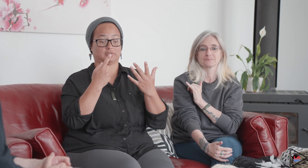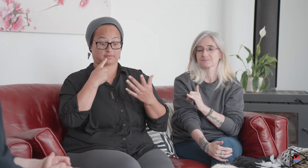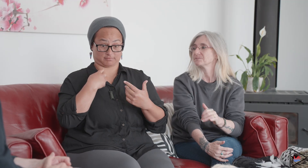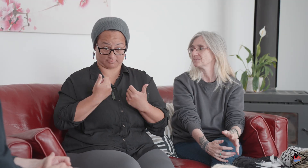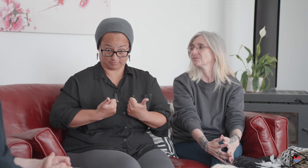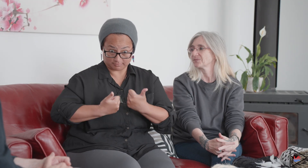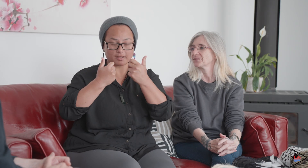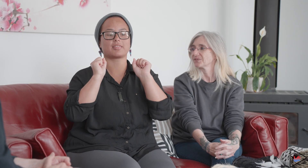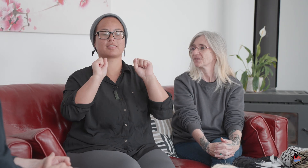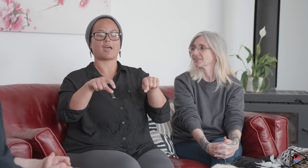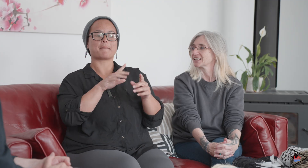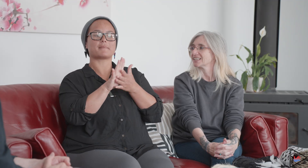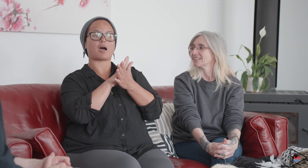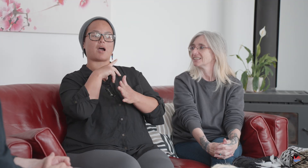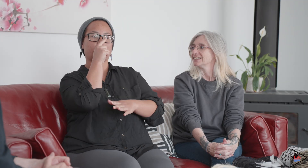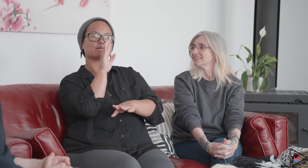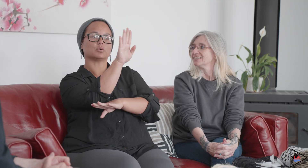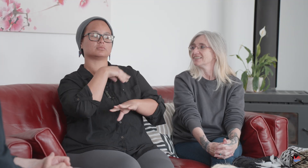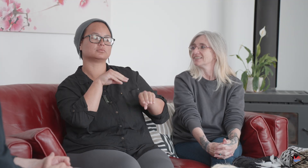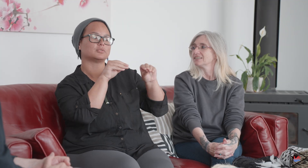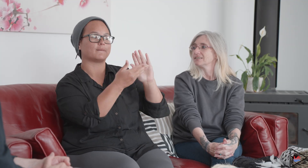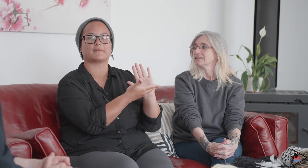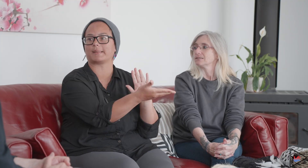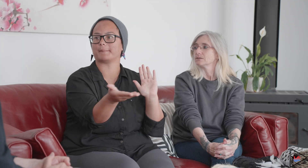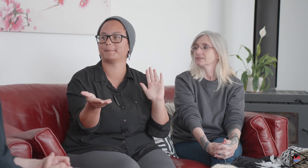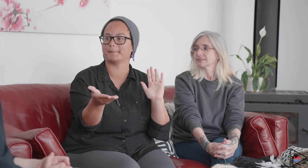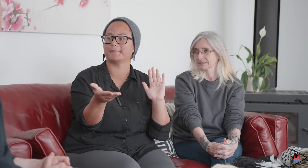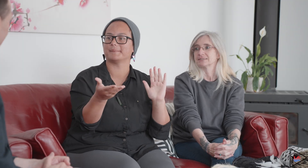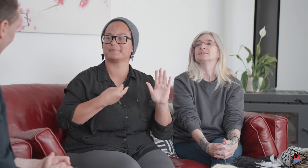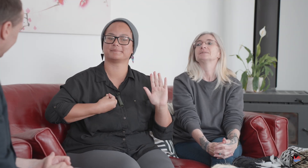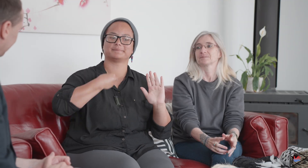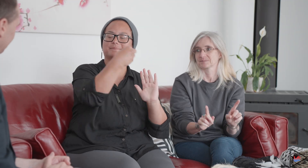really determined to achieve and also to get our qualifications and you know, by being successful,